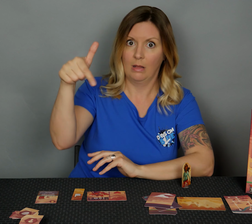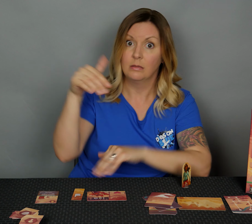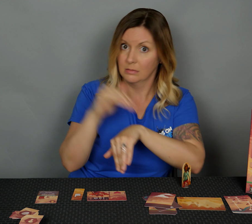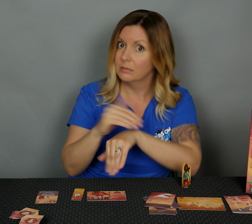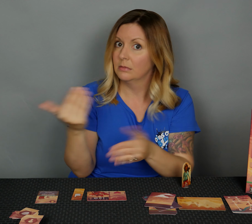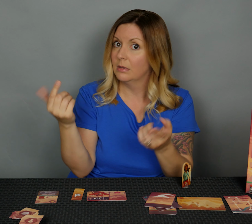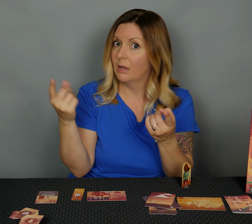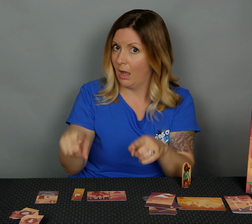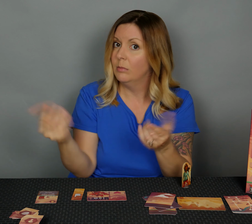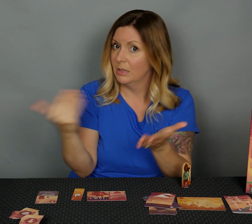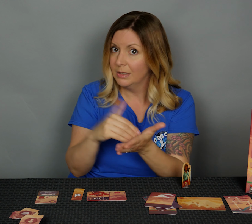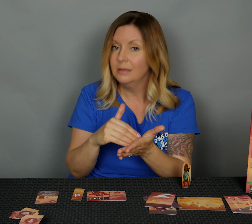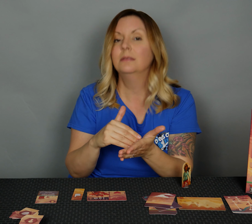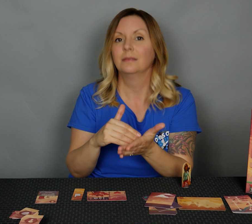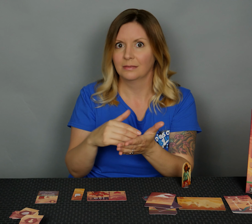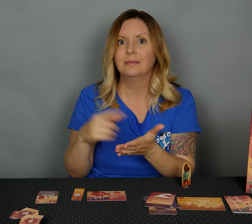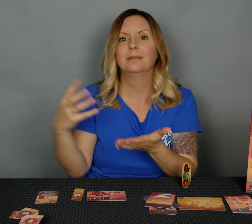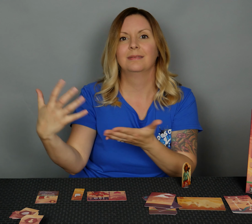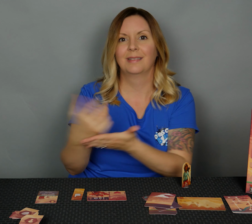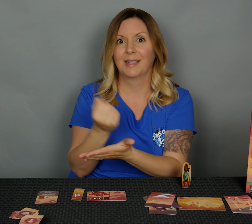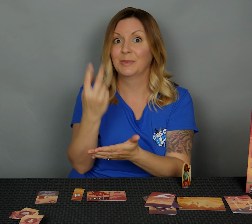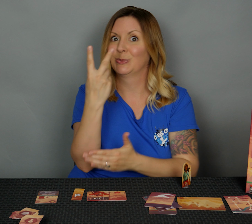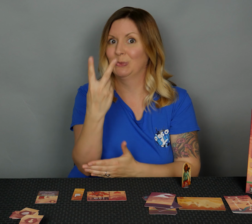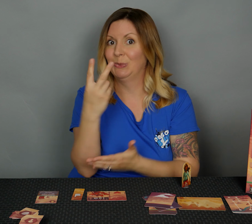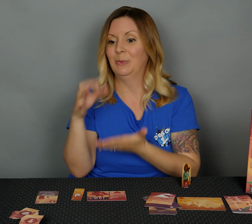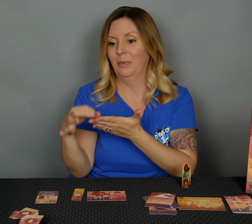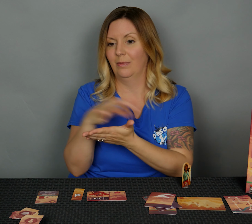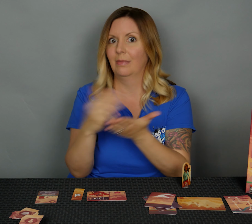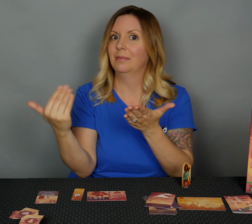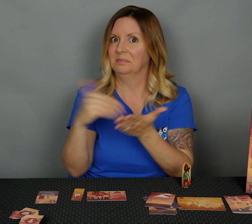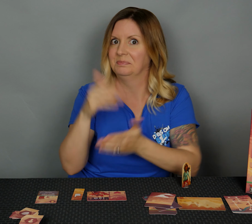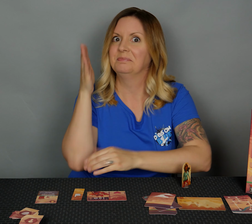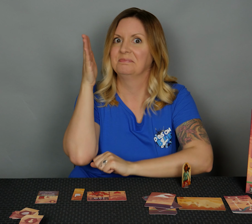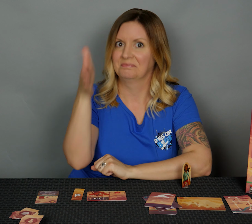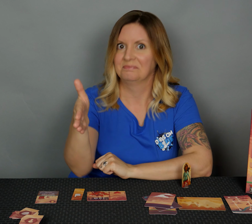phase happens in the future.